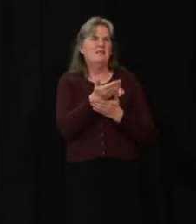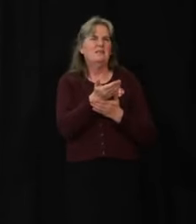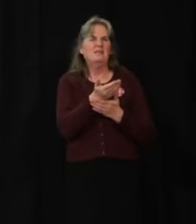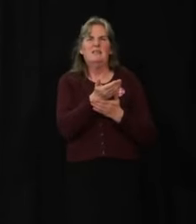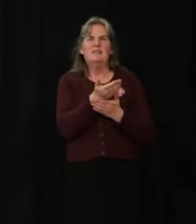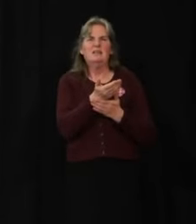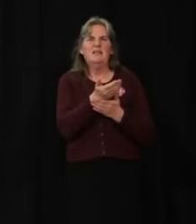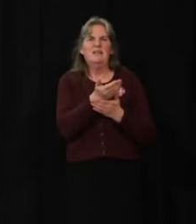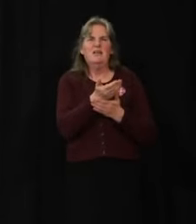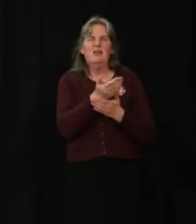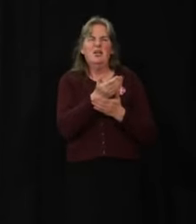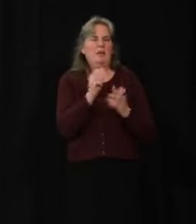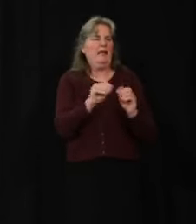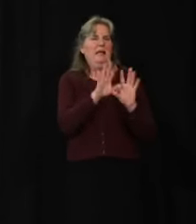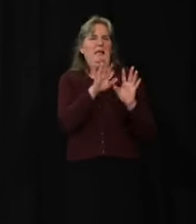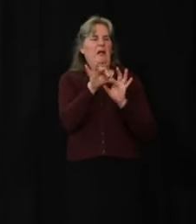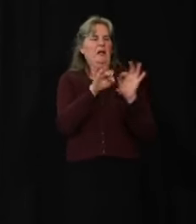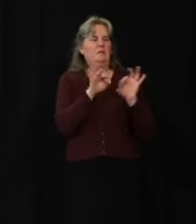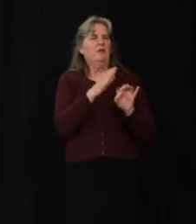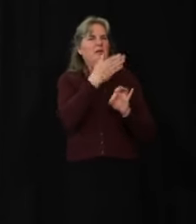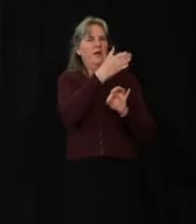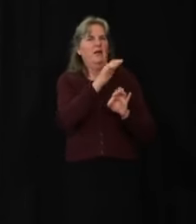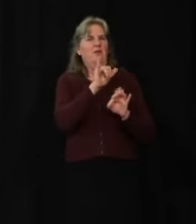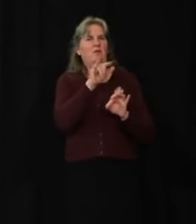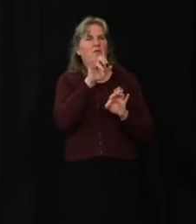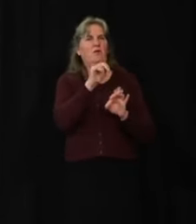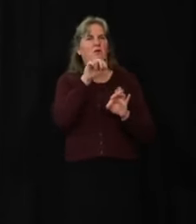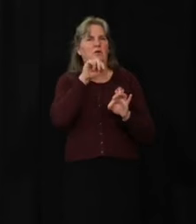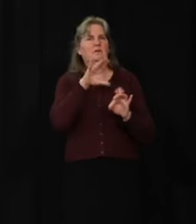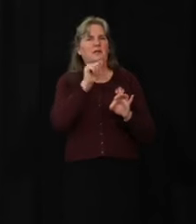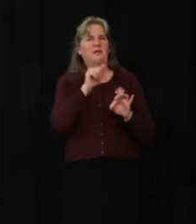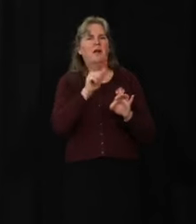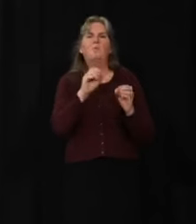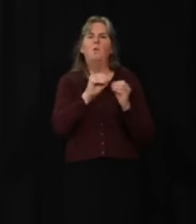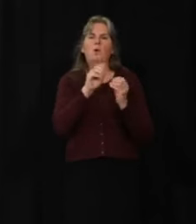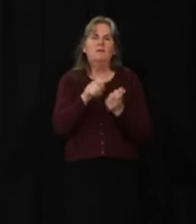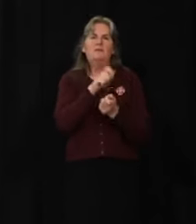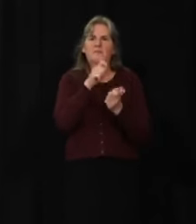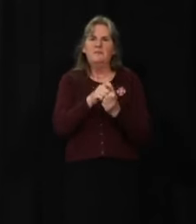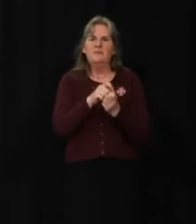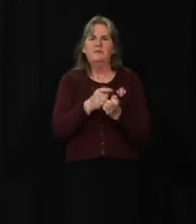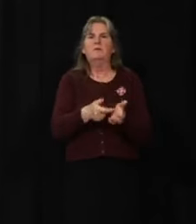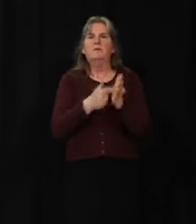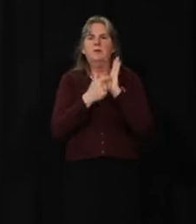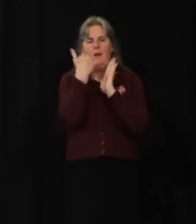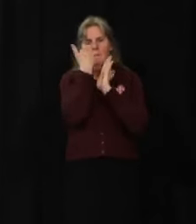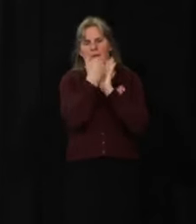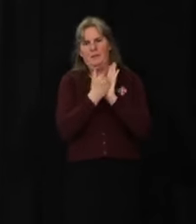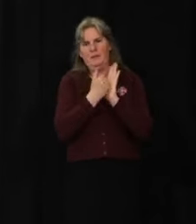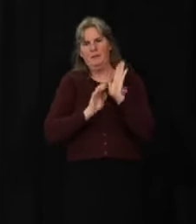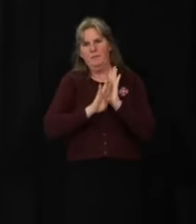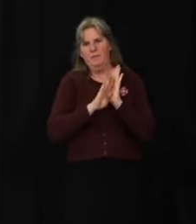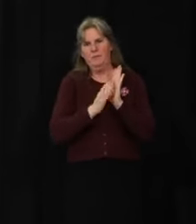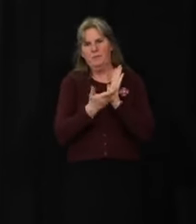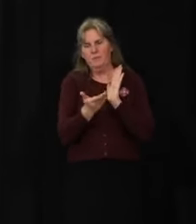are very interested in working with the city on and I think I have mentioned before, but obviously there are a lot of